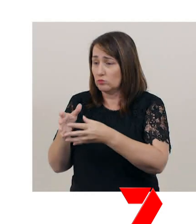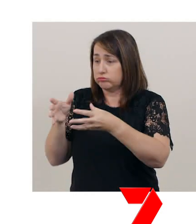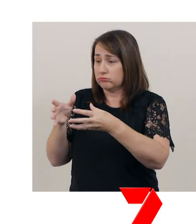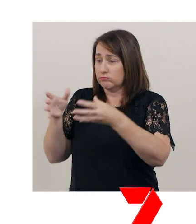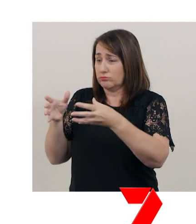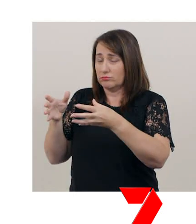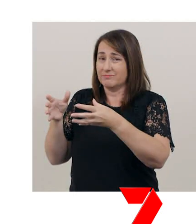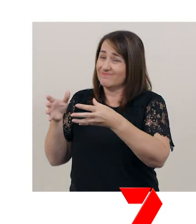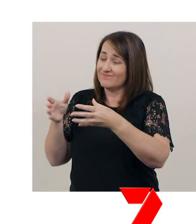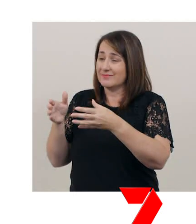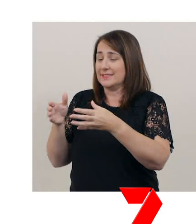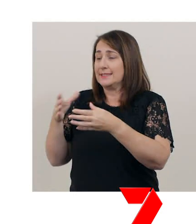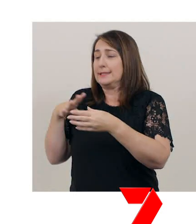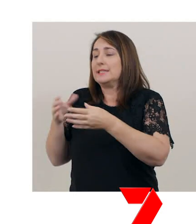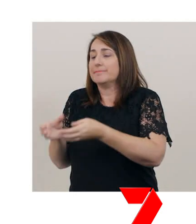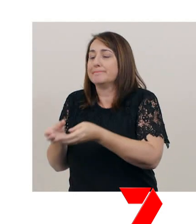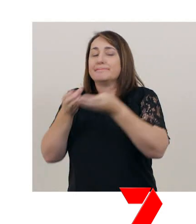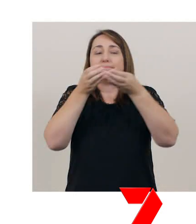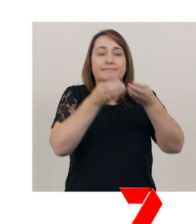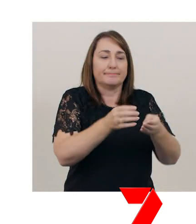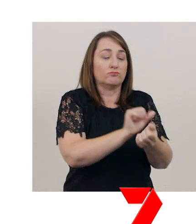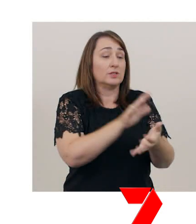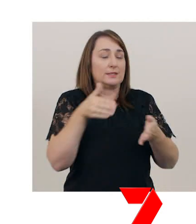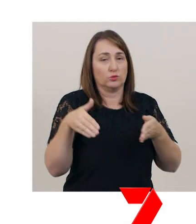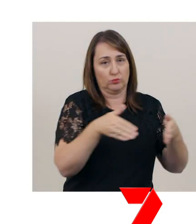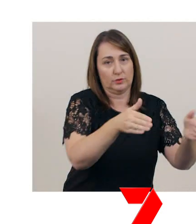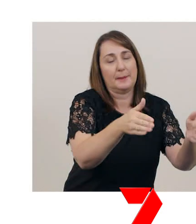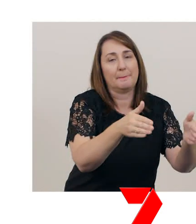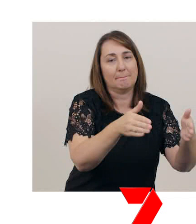and released it into the stream. Each time she brought washing to the stream,